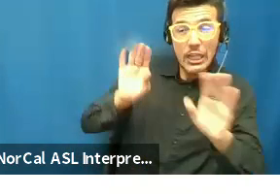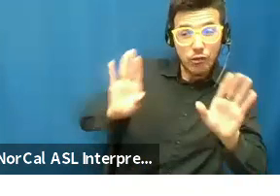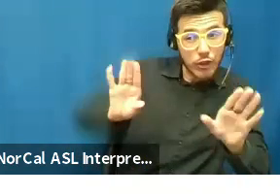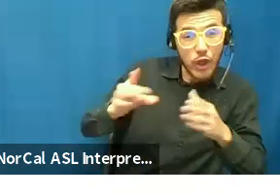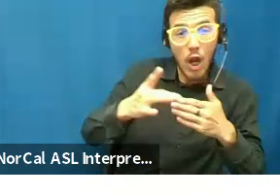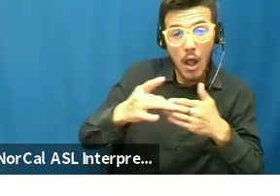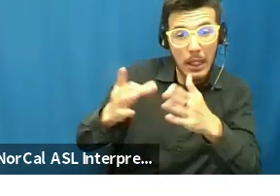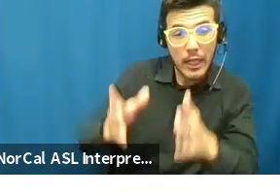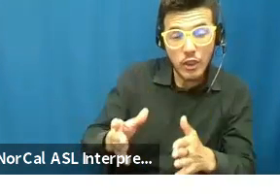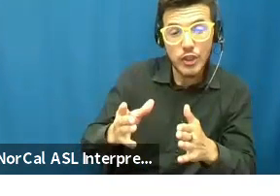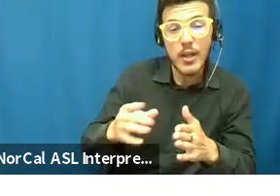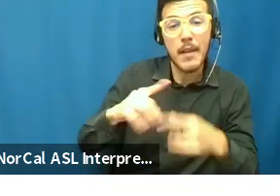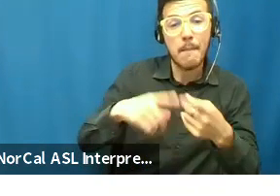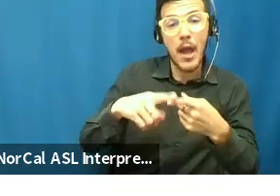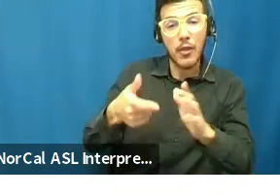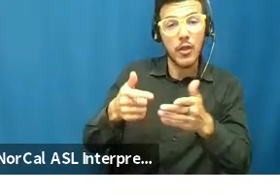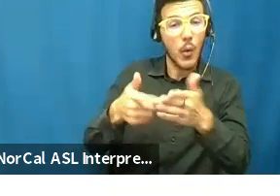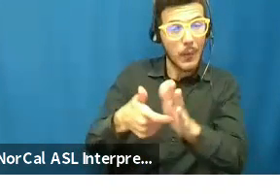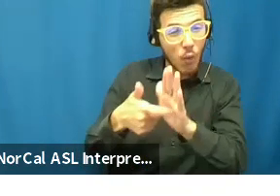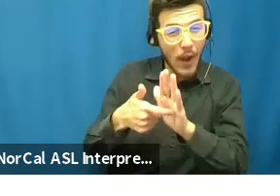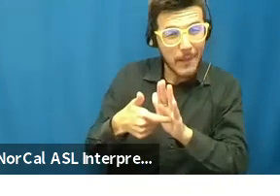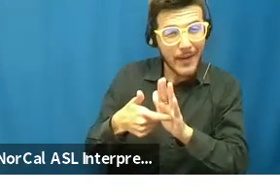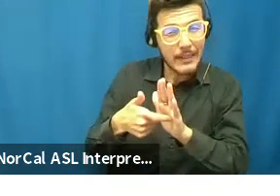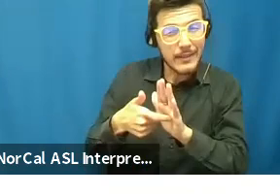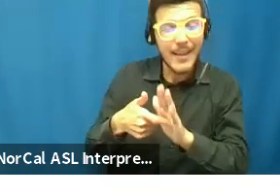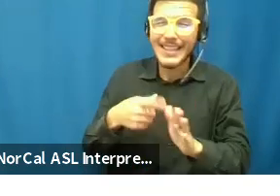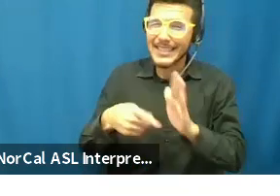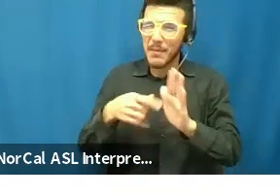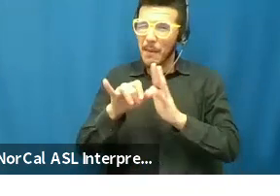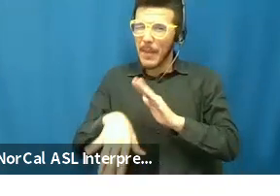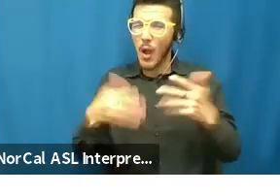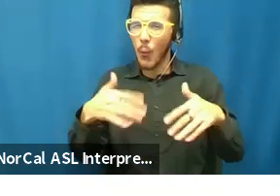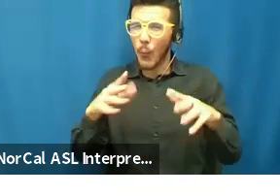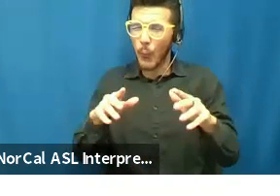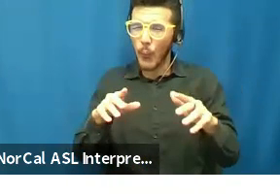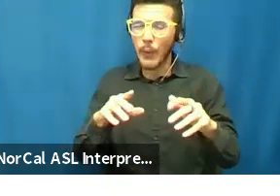requirements, which was sometimes challenging because they're not necessarily in a position